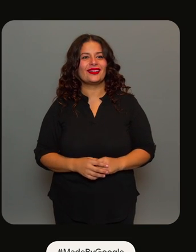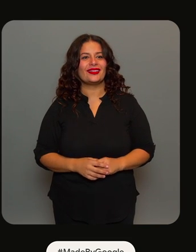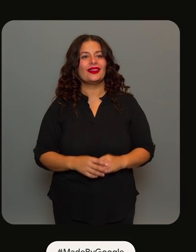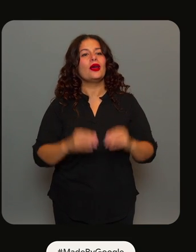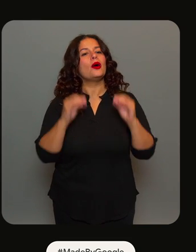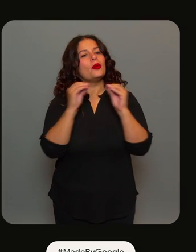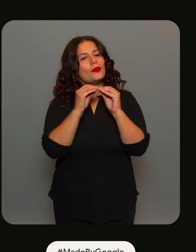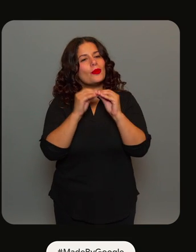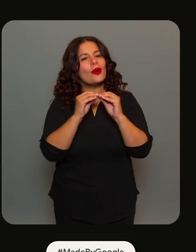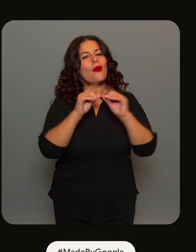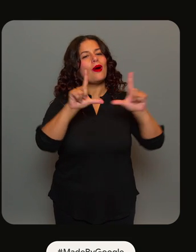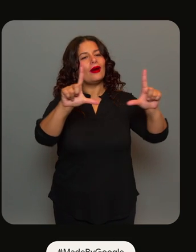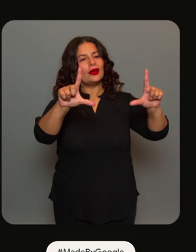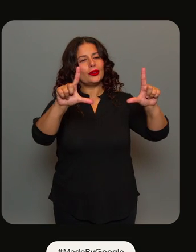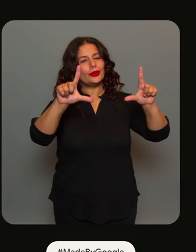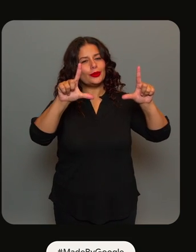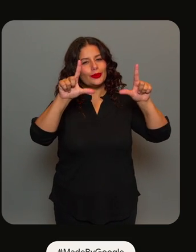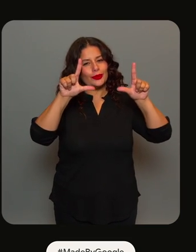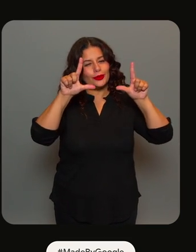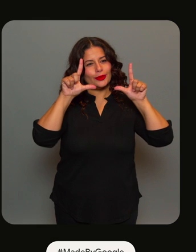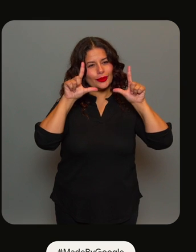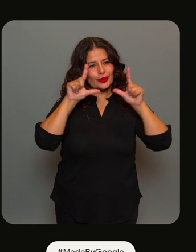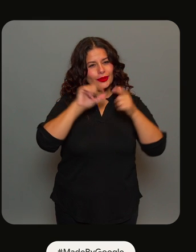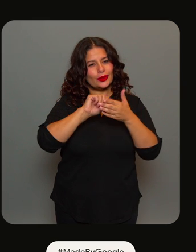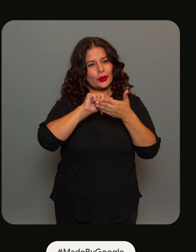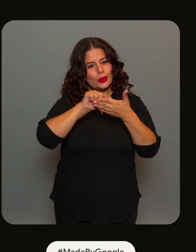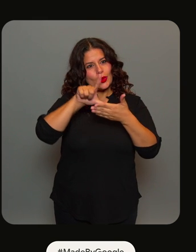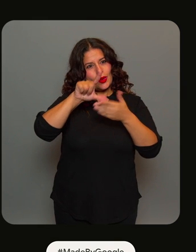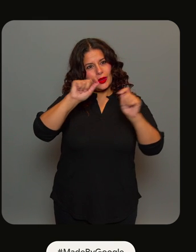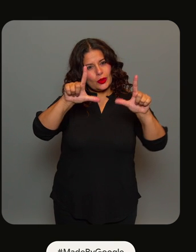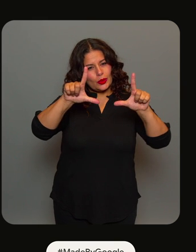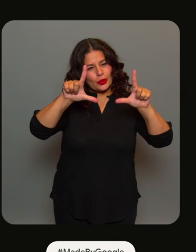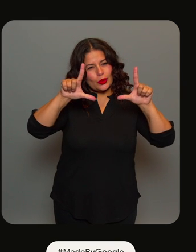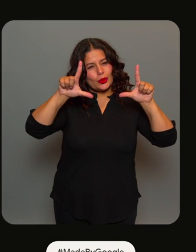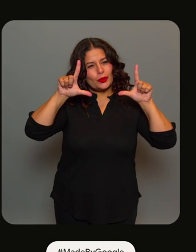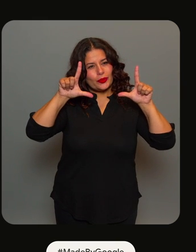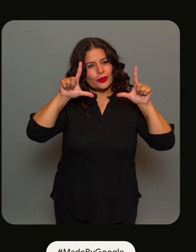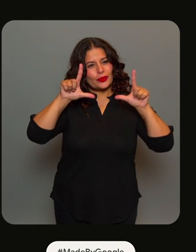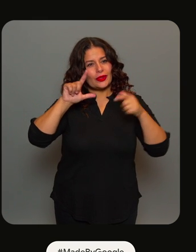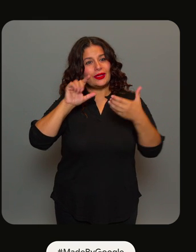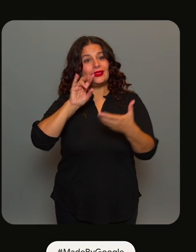As you keep pinching to zoom, Pixel 7 Pro's upgraded 5x telephoto camera kicks in.